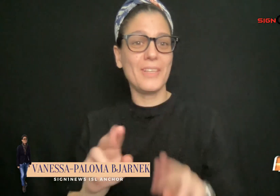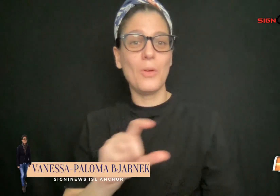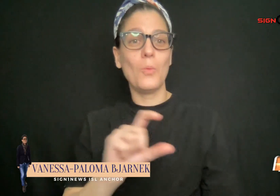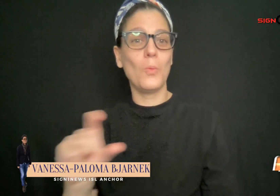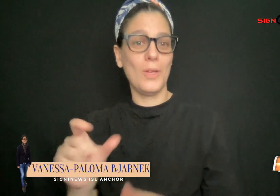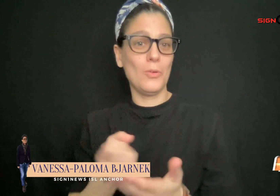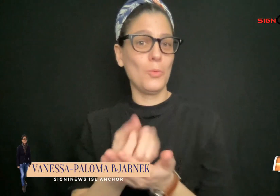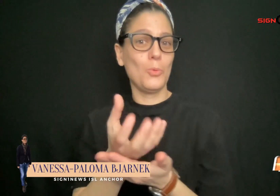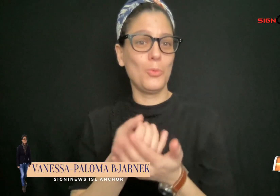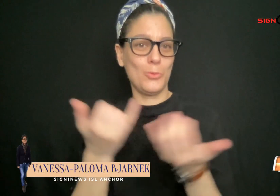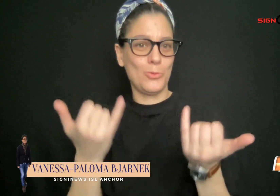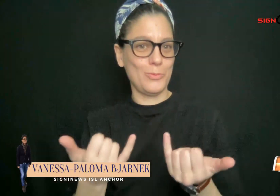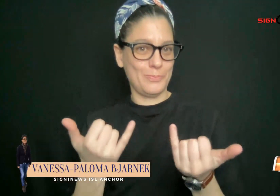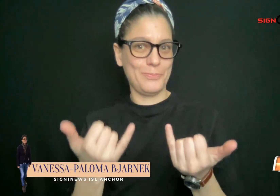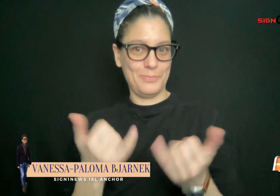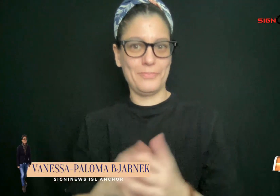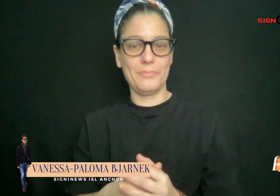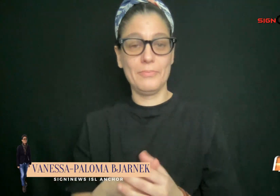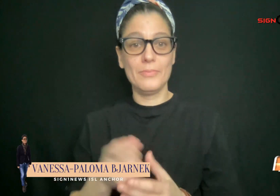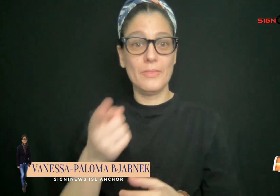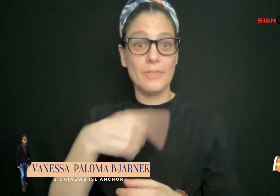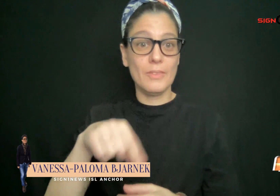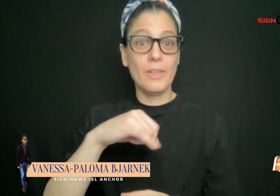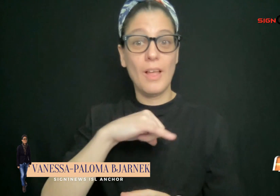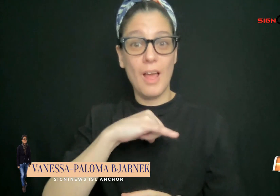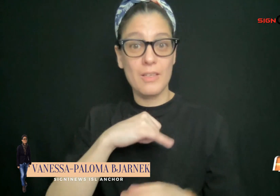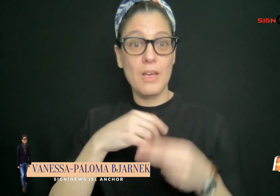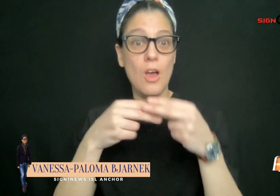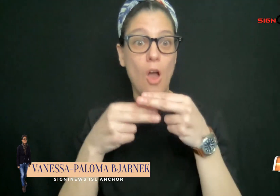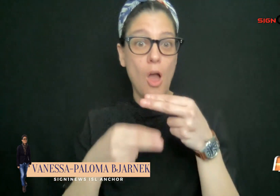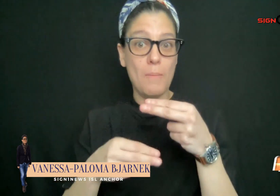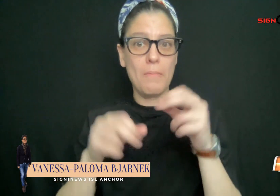Hello everyone here's a quick look at the top trending international news stories making